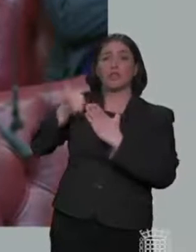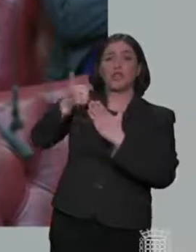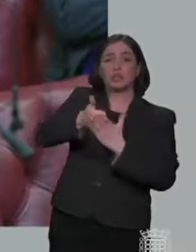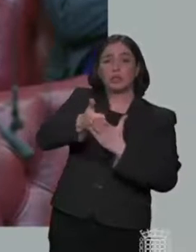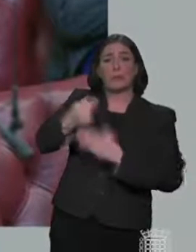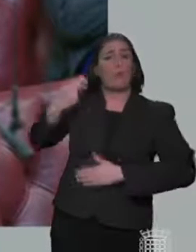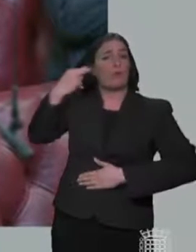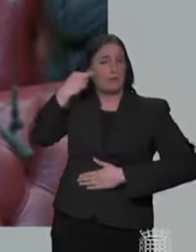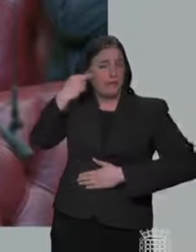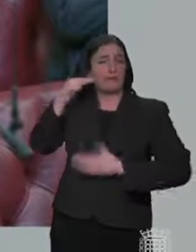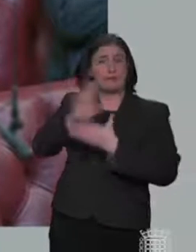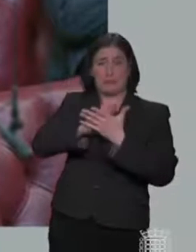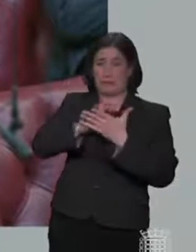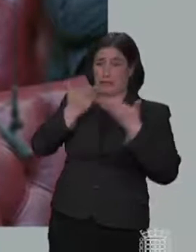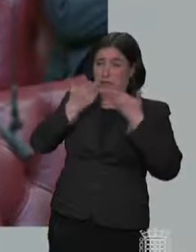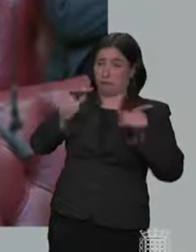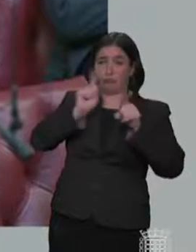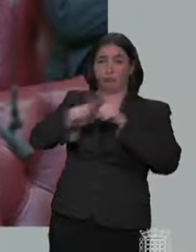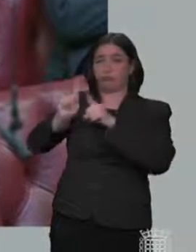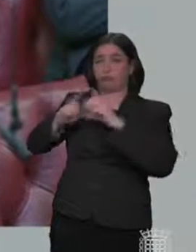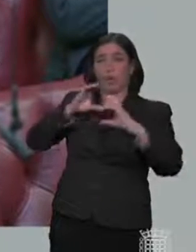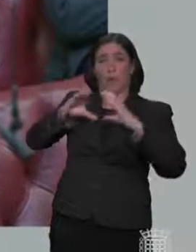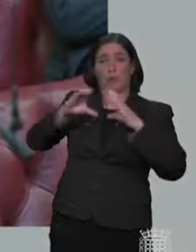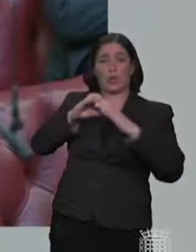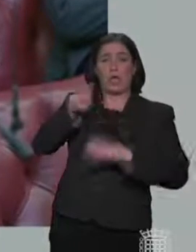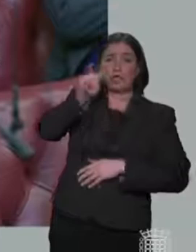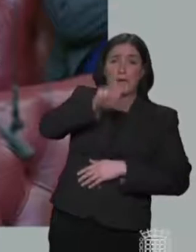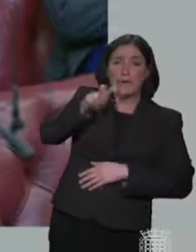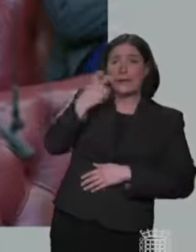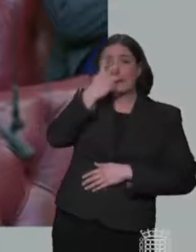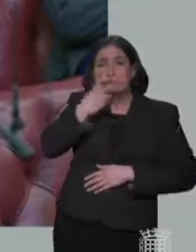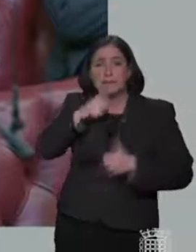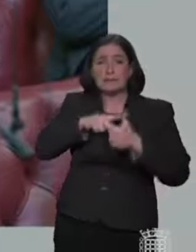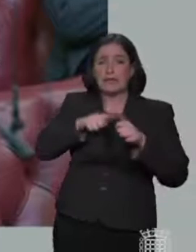of communication with deaf people including lip speaking text text-to-speech recognition and sign